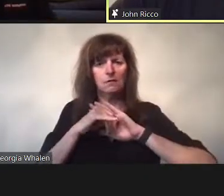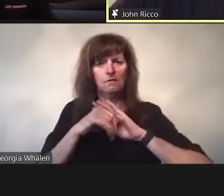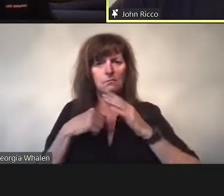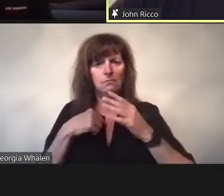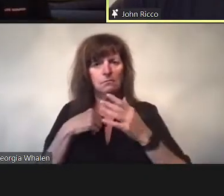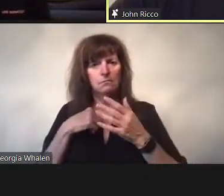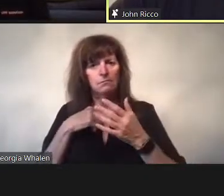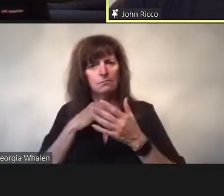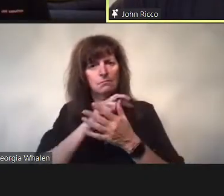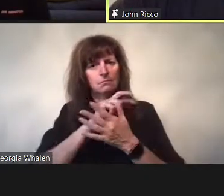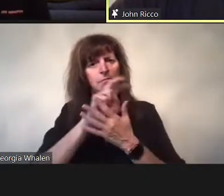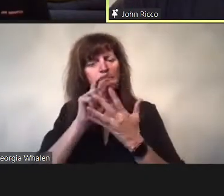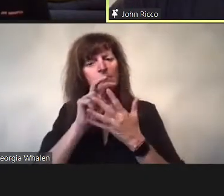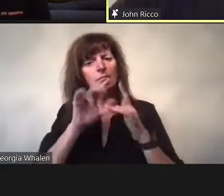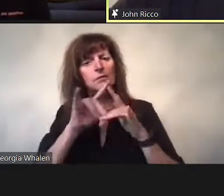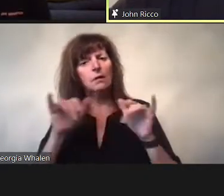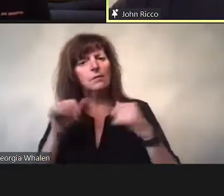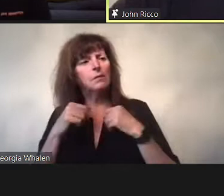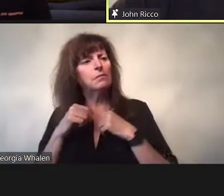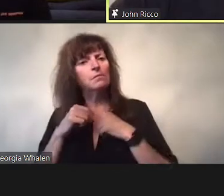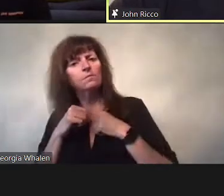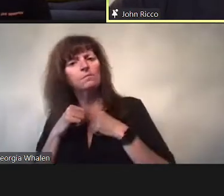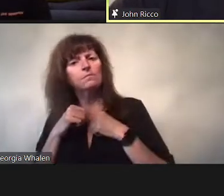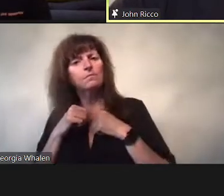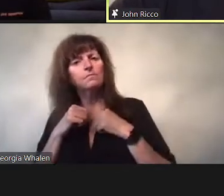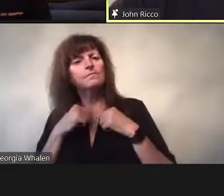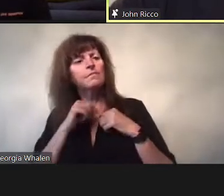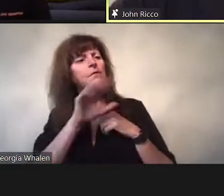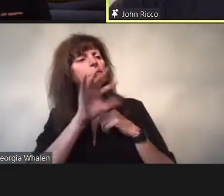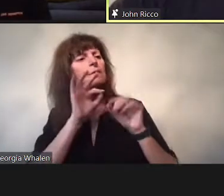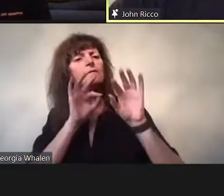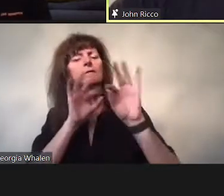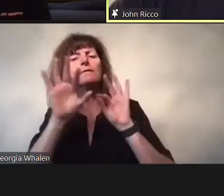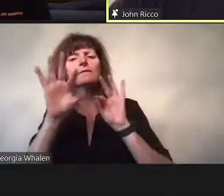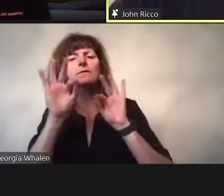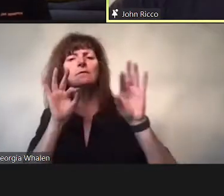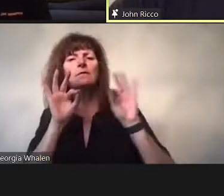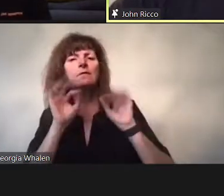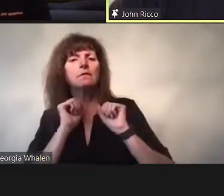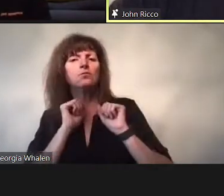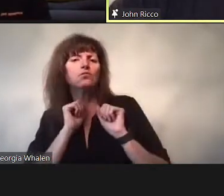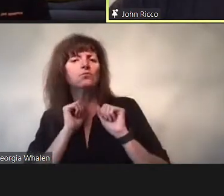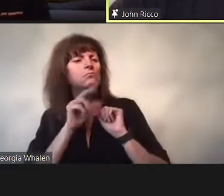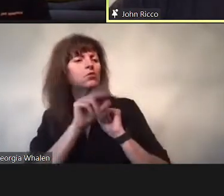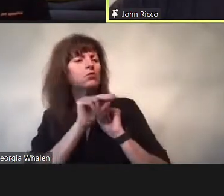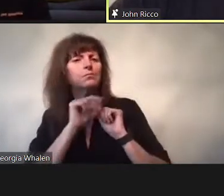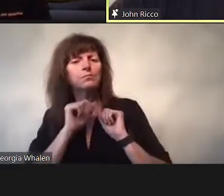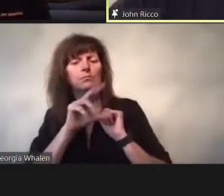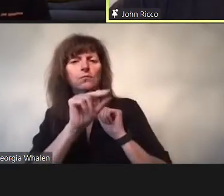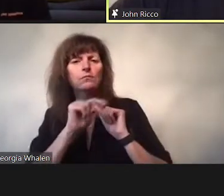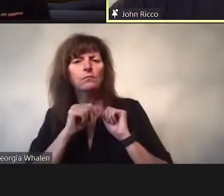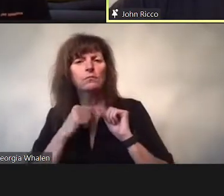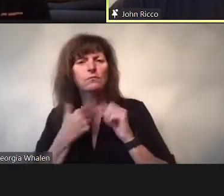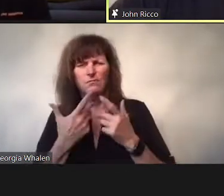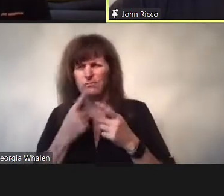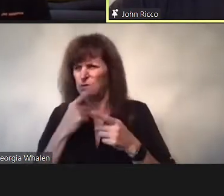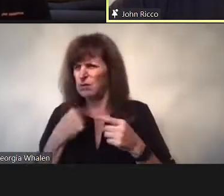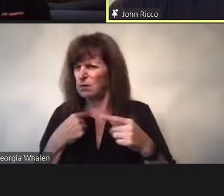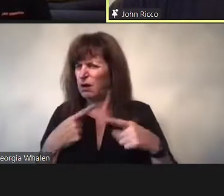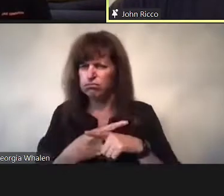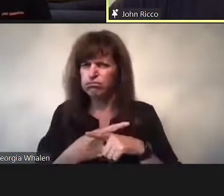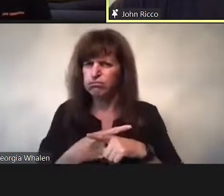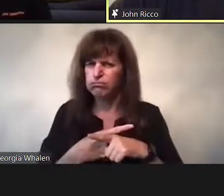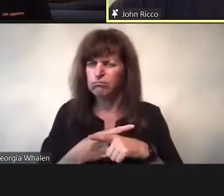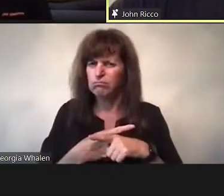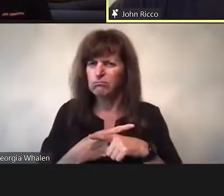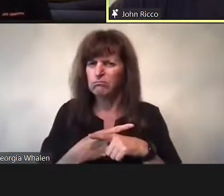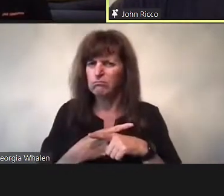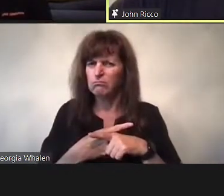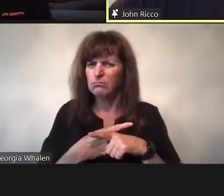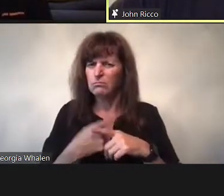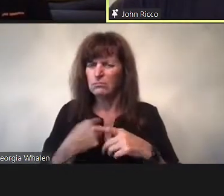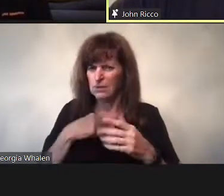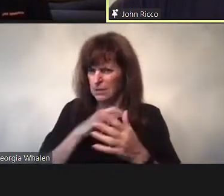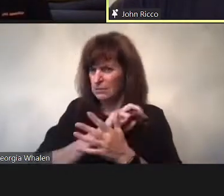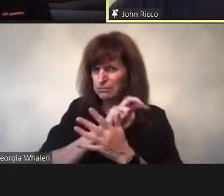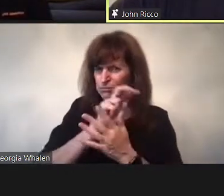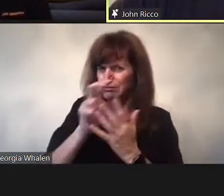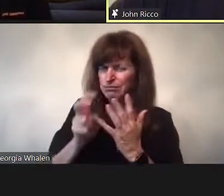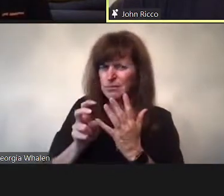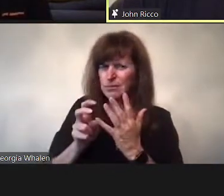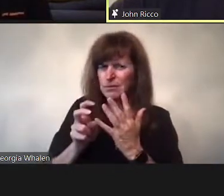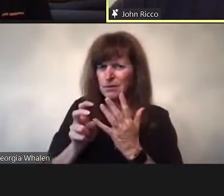That paradox, right, that way in which you try to figure out how to resolve that.